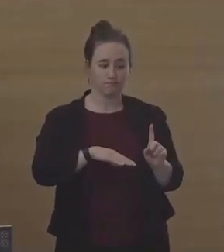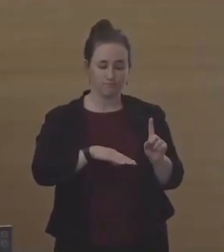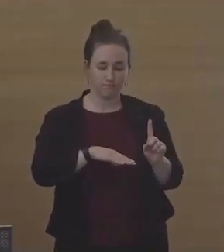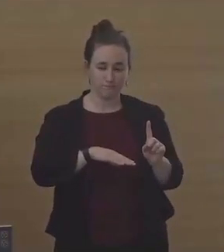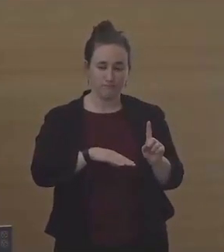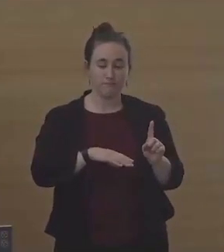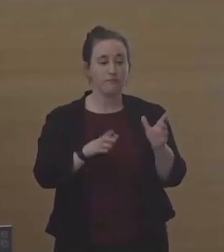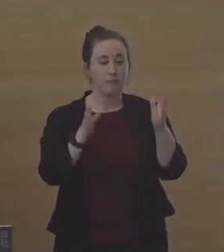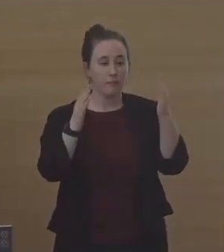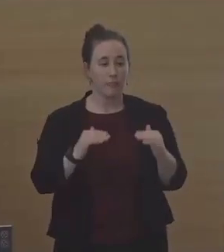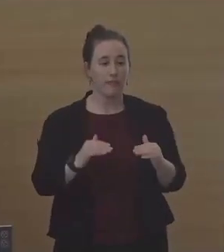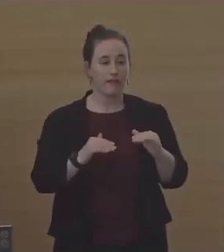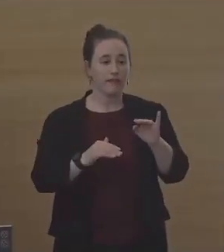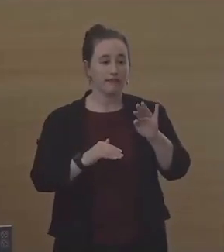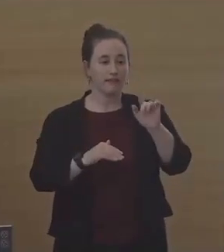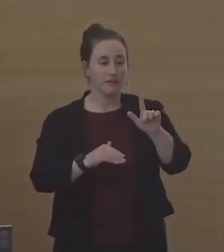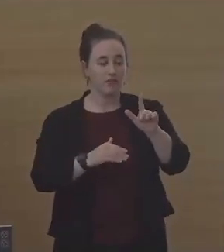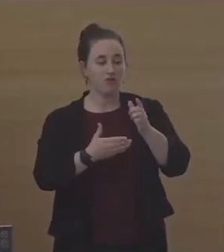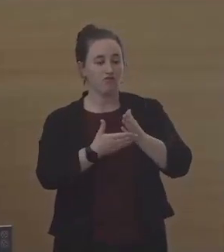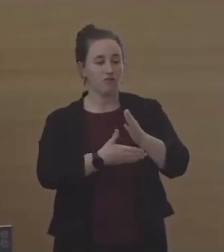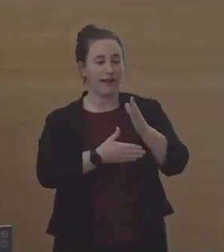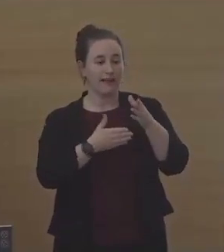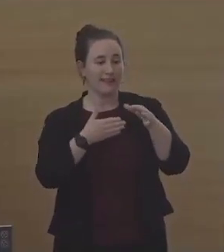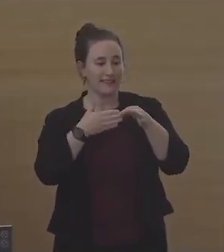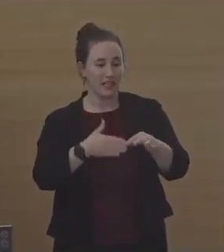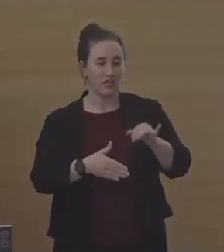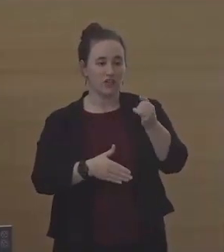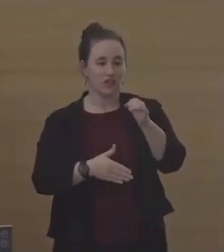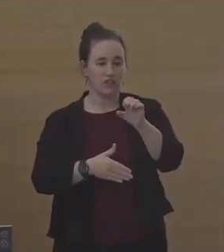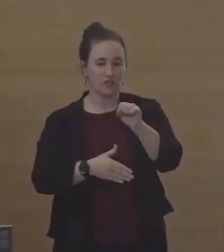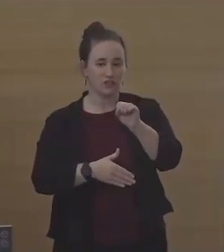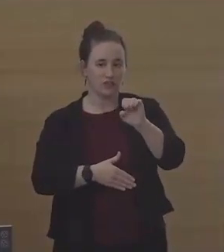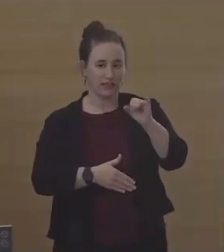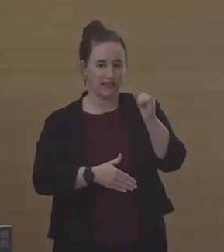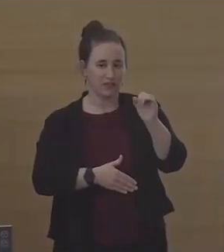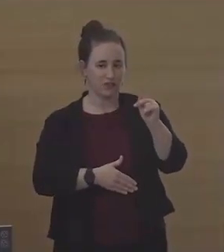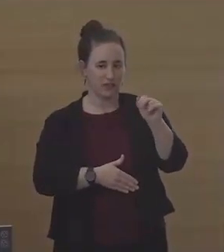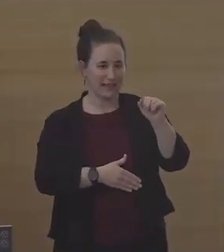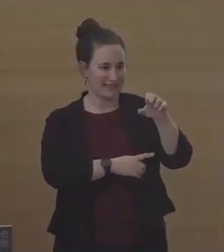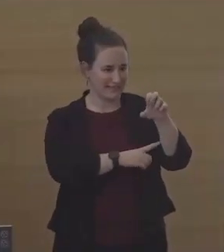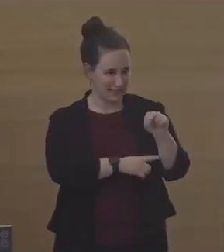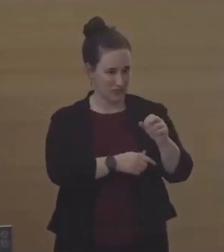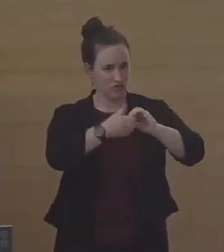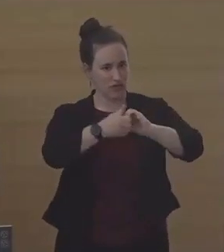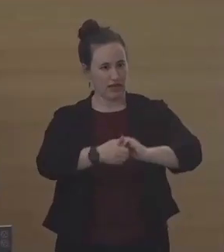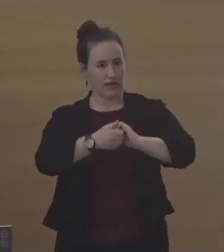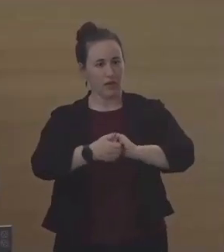civil rights leader Jesse Jackson standing shaking hands with Justin Dart, seated in a wheelchair with